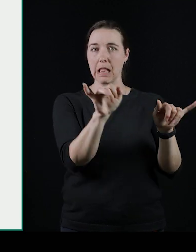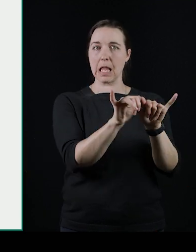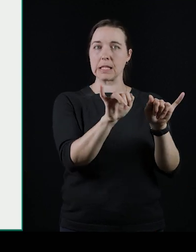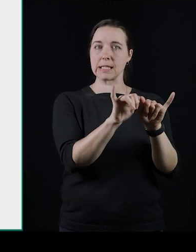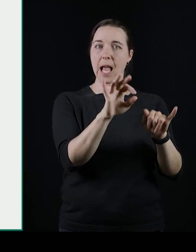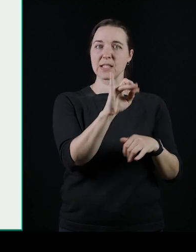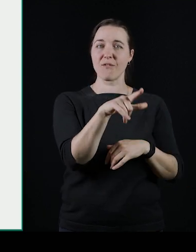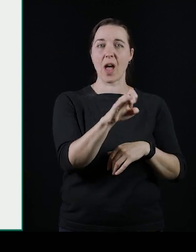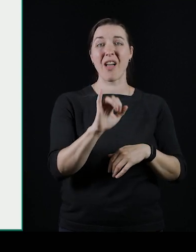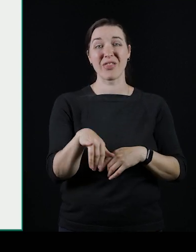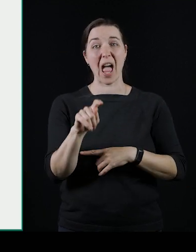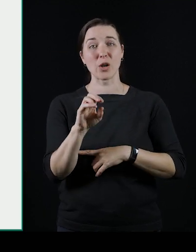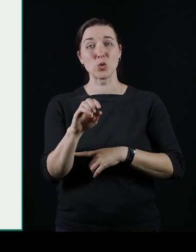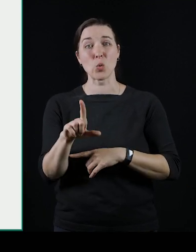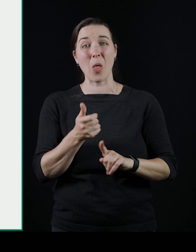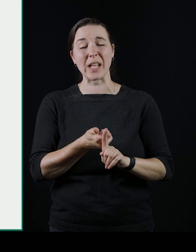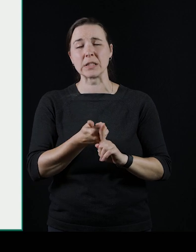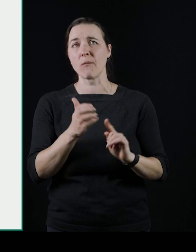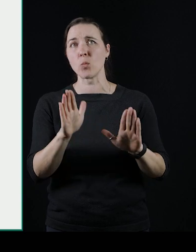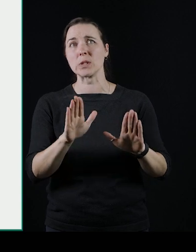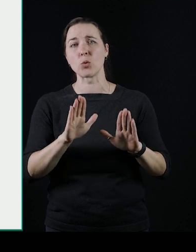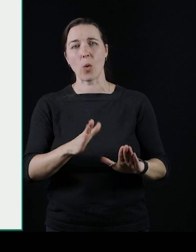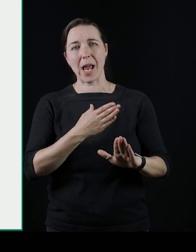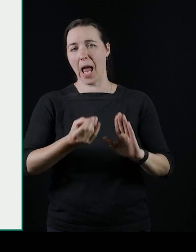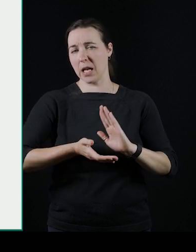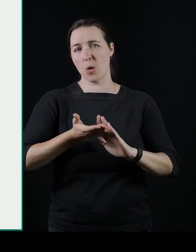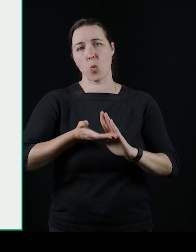the tool itself was great and it just worked well.